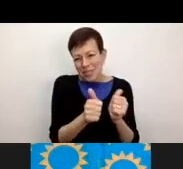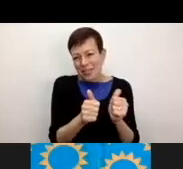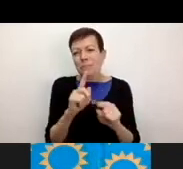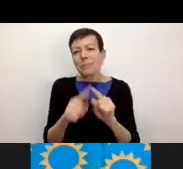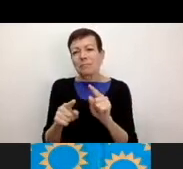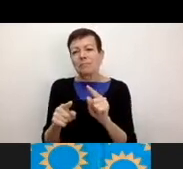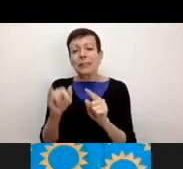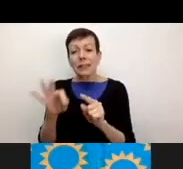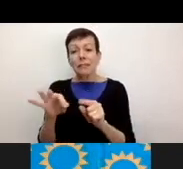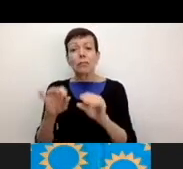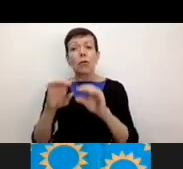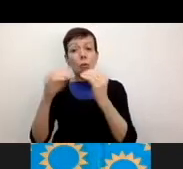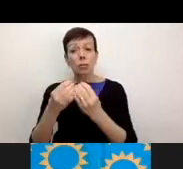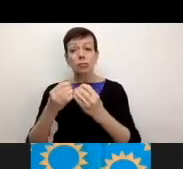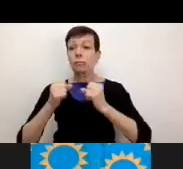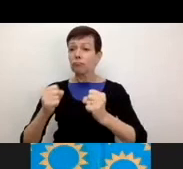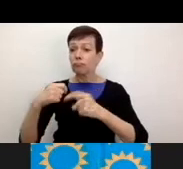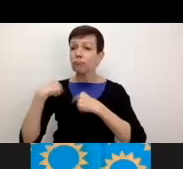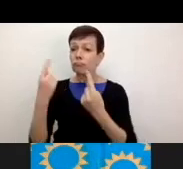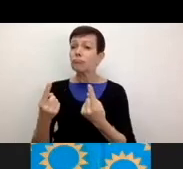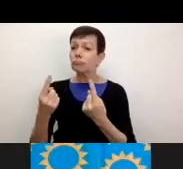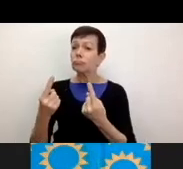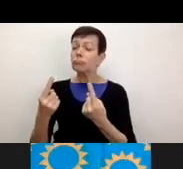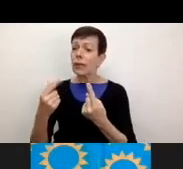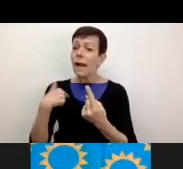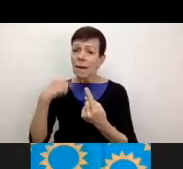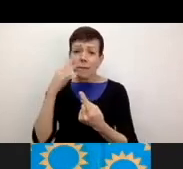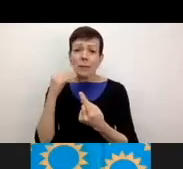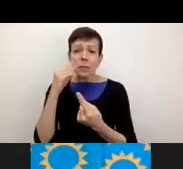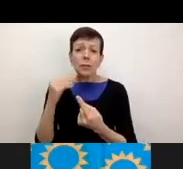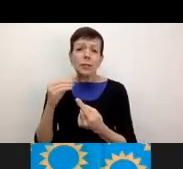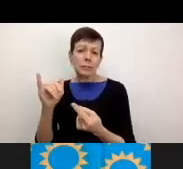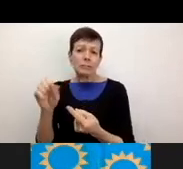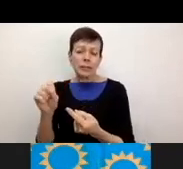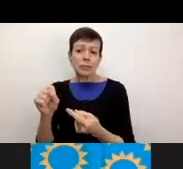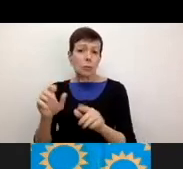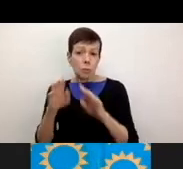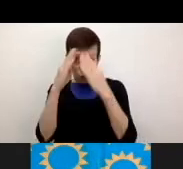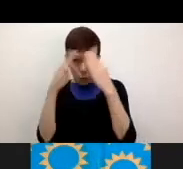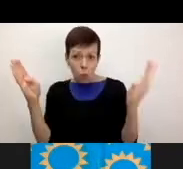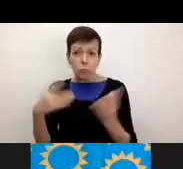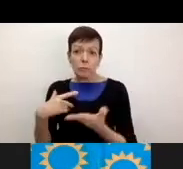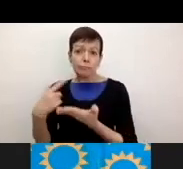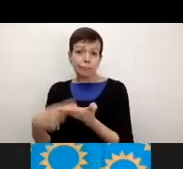But we are open to conversations. Thanks, Melissa.